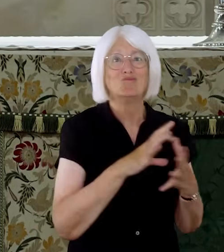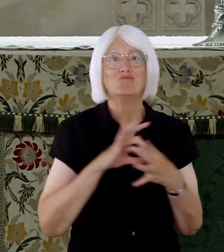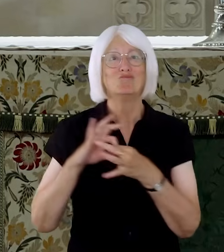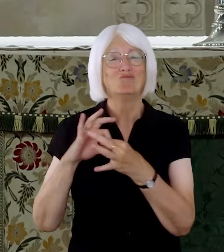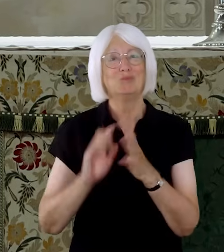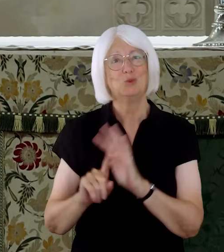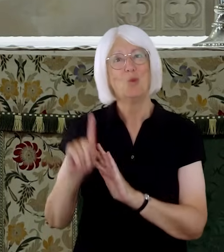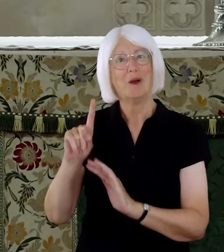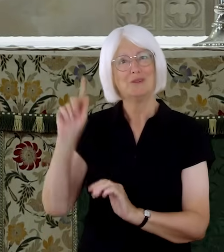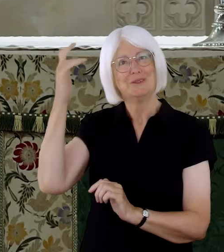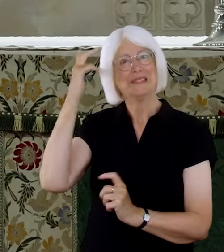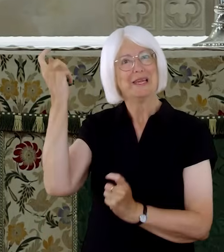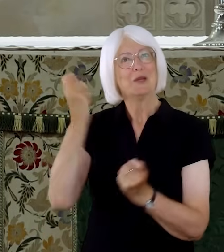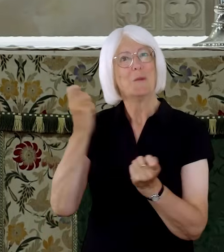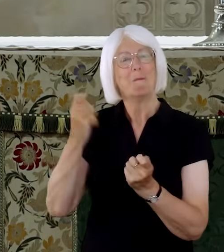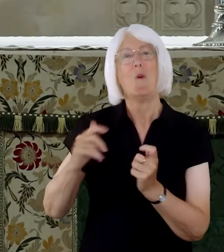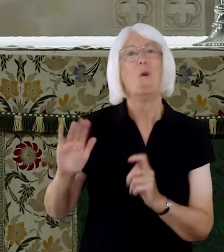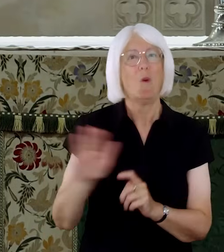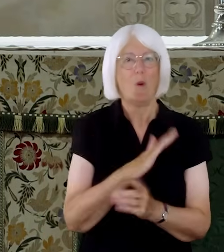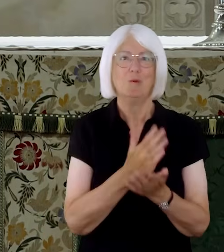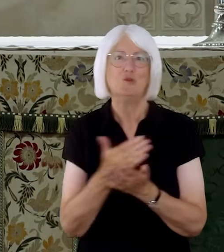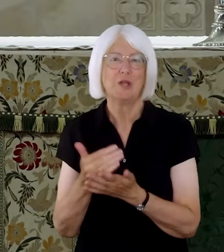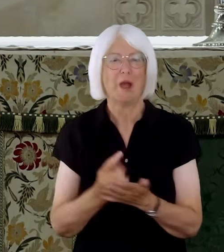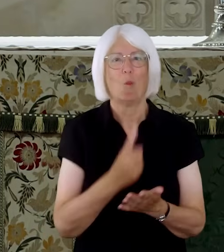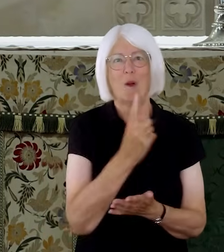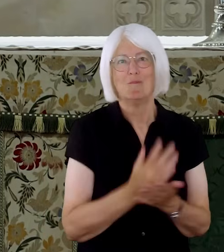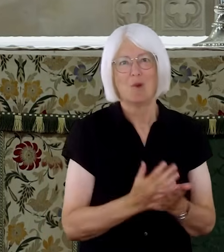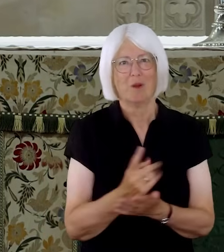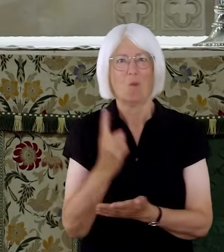into one in your kingdom all who share this one bread